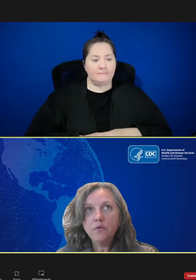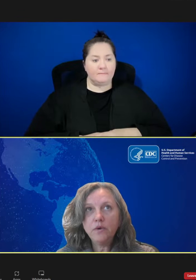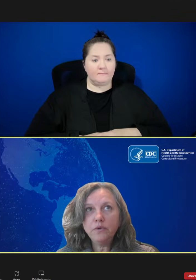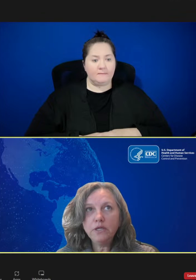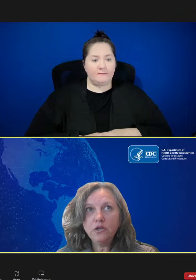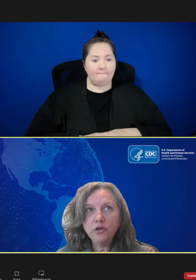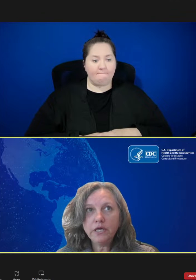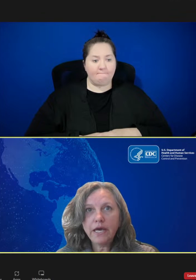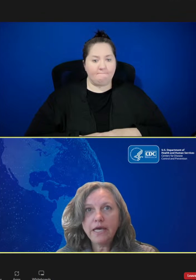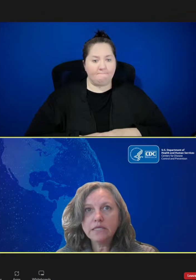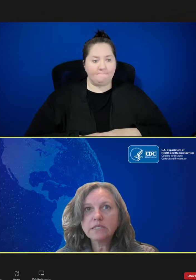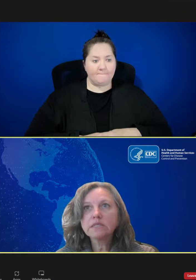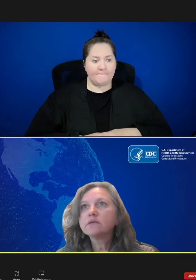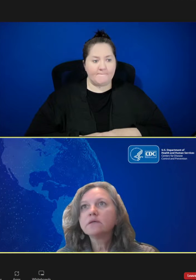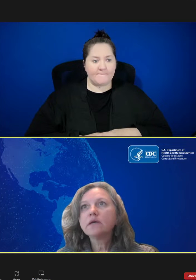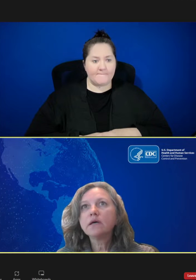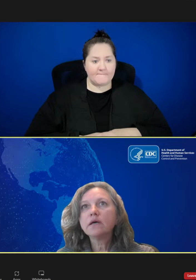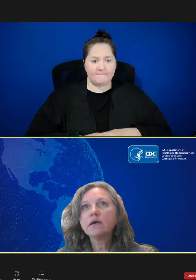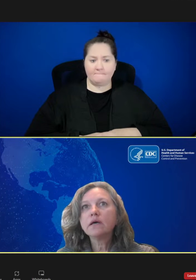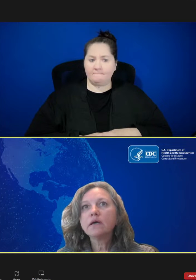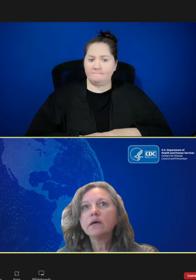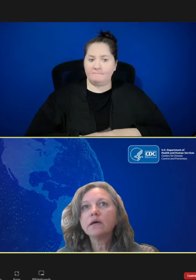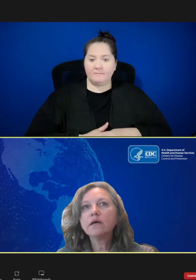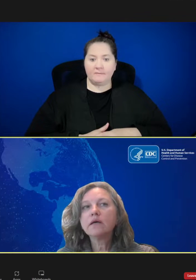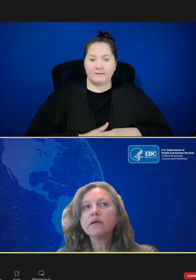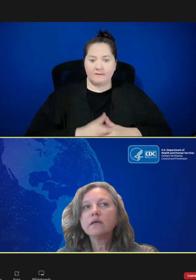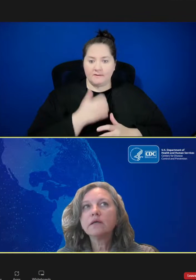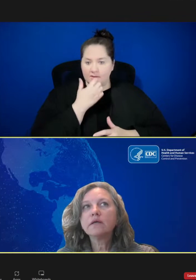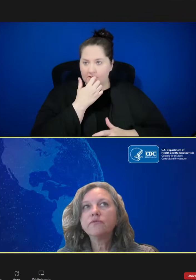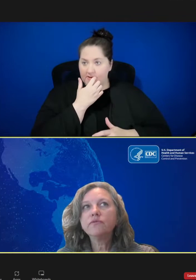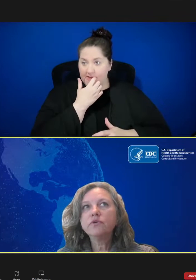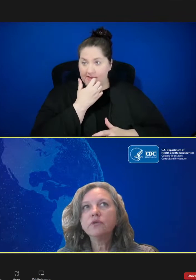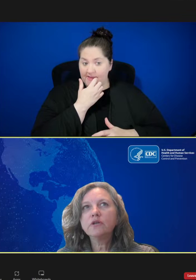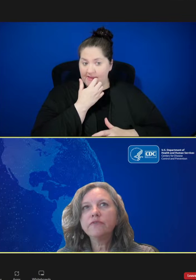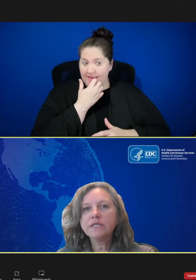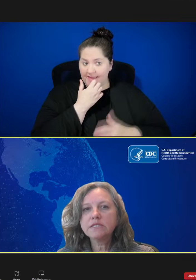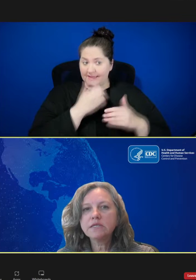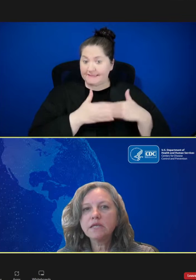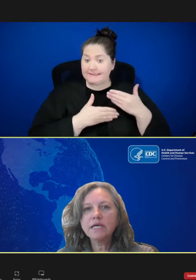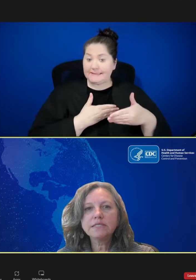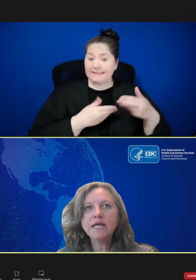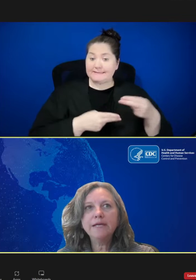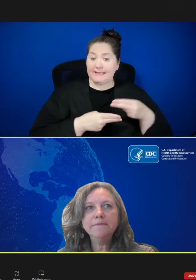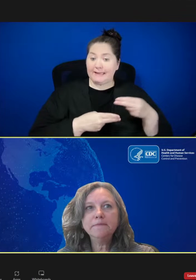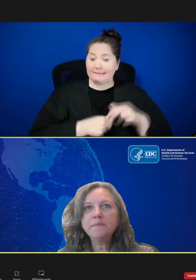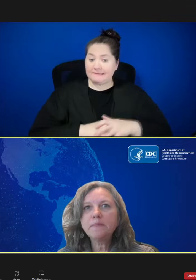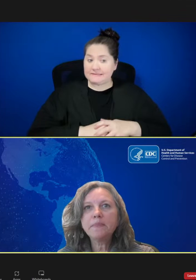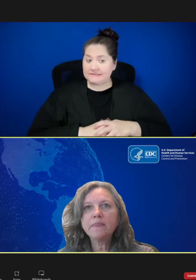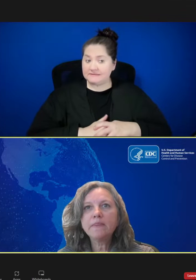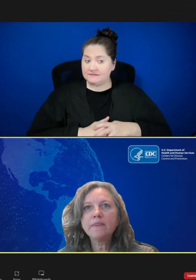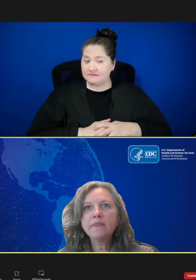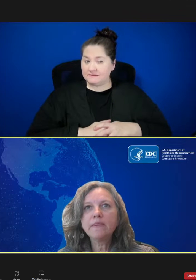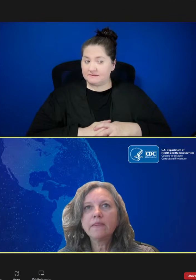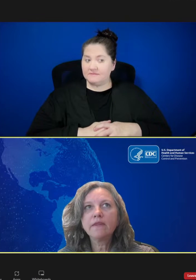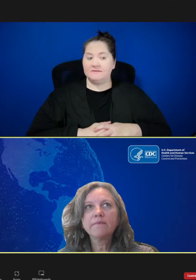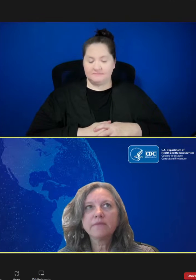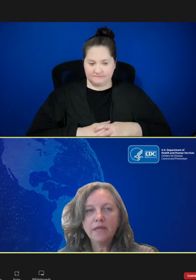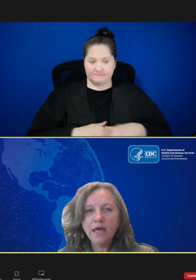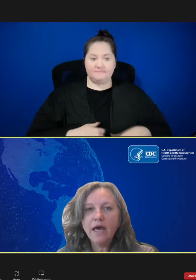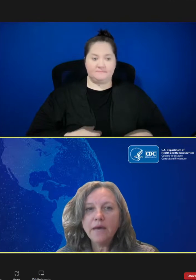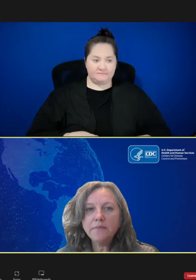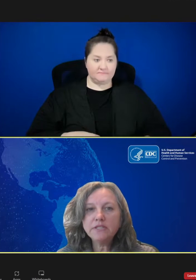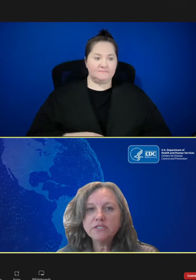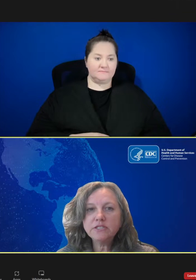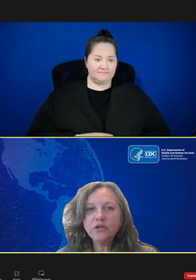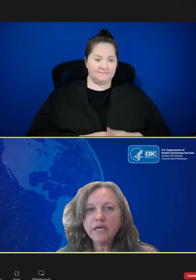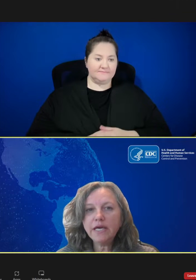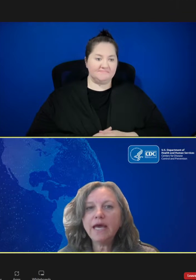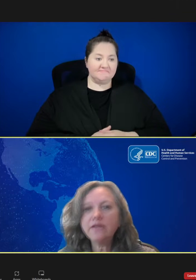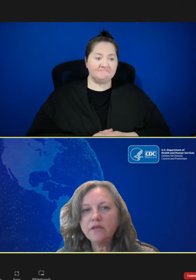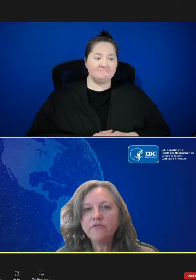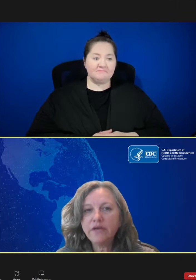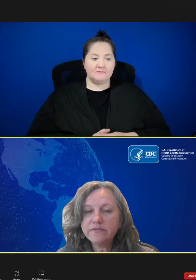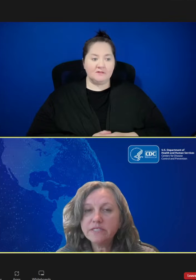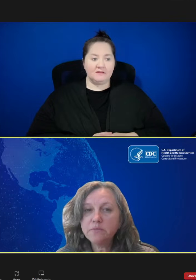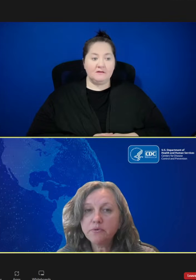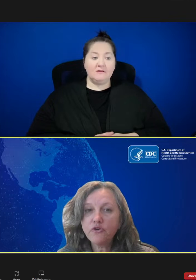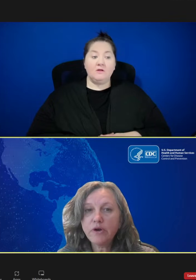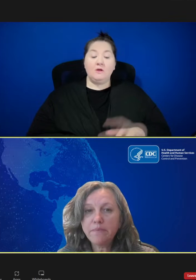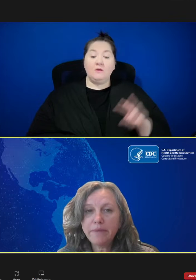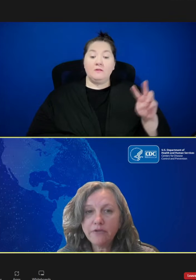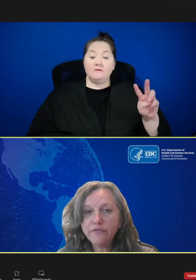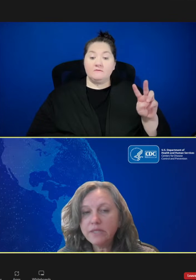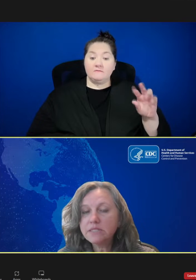When we look at -- you can advance to the next slide. Looking at the VFC program benefits,